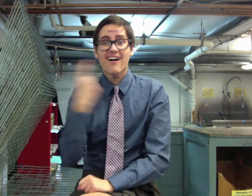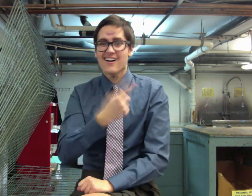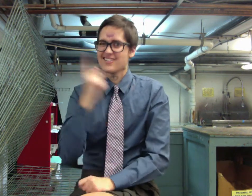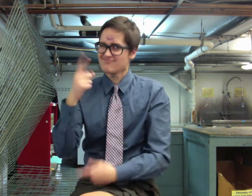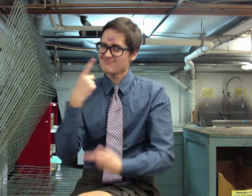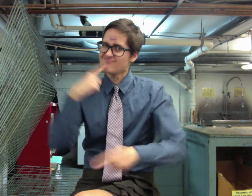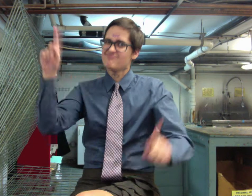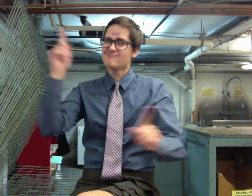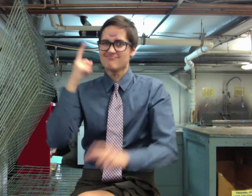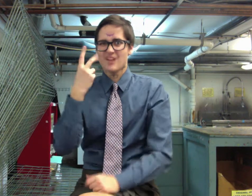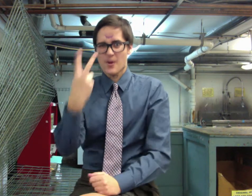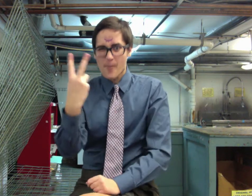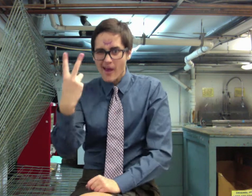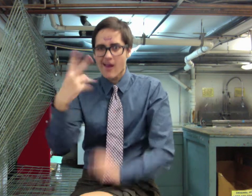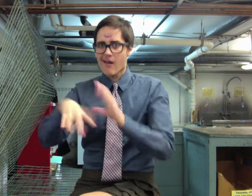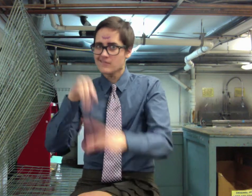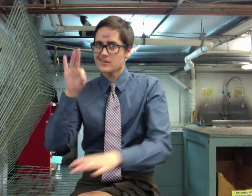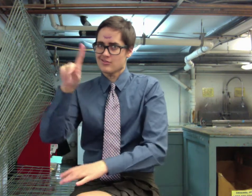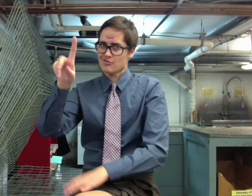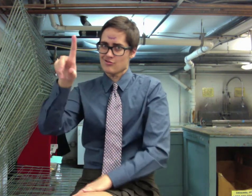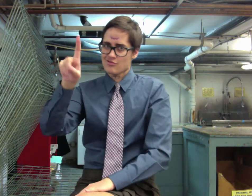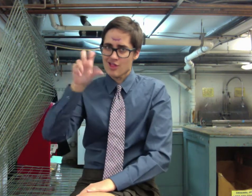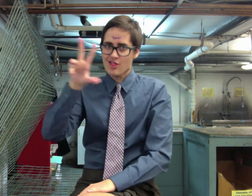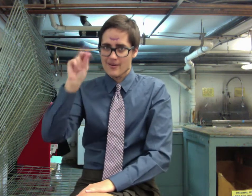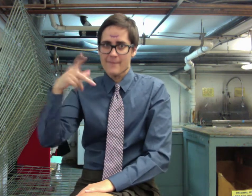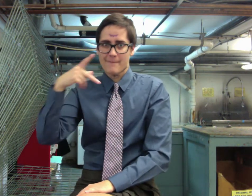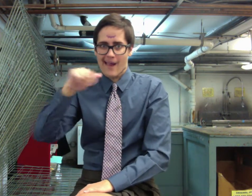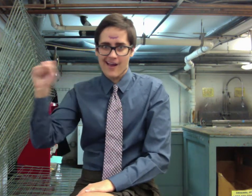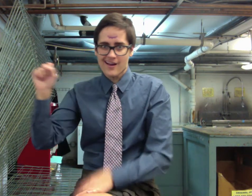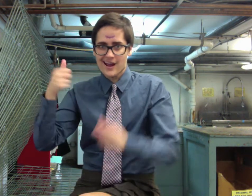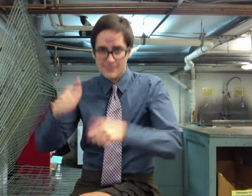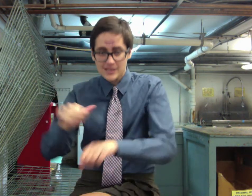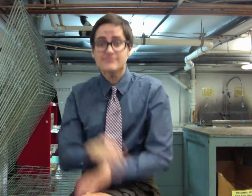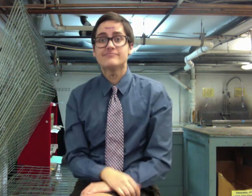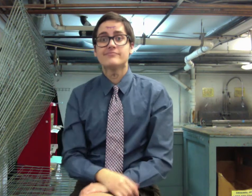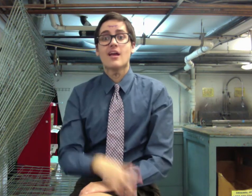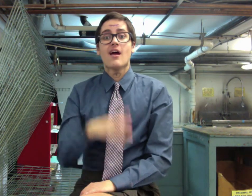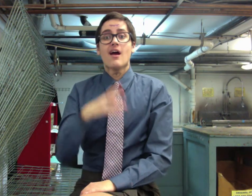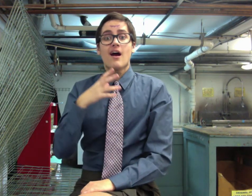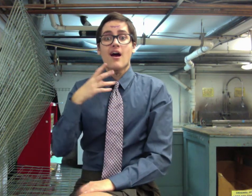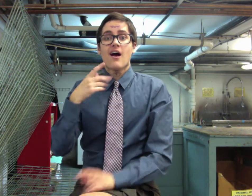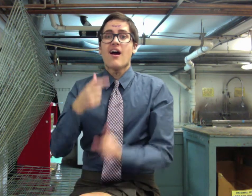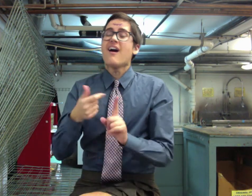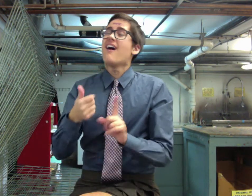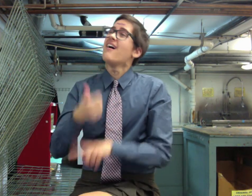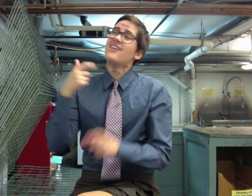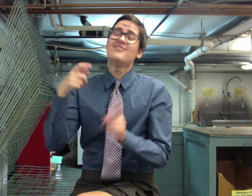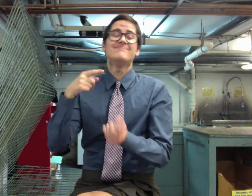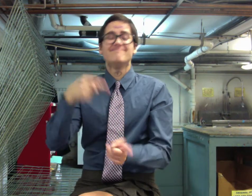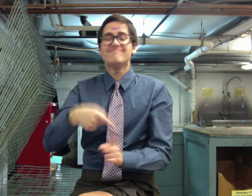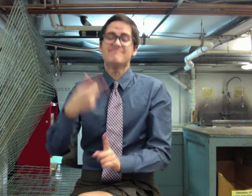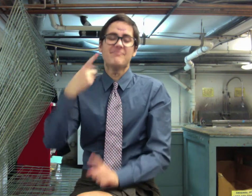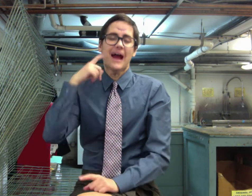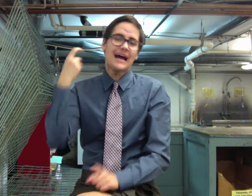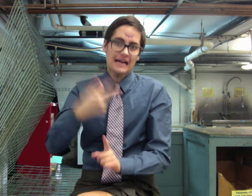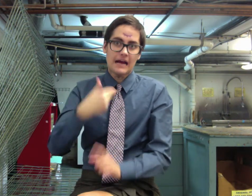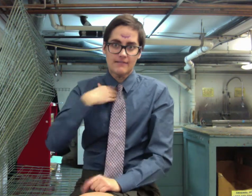Sanderro only completed two out of 130 pass attempts, most notably because he